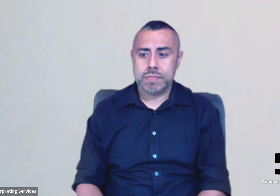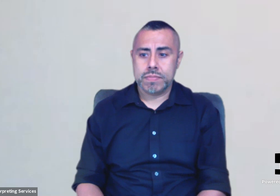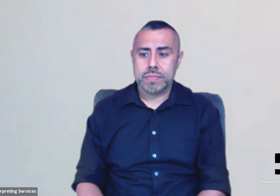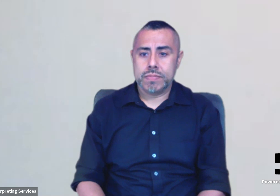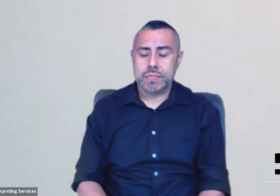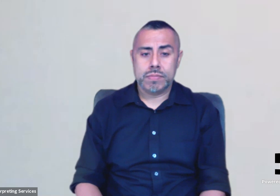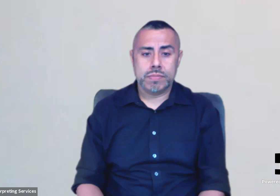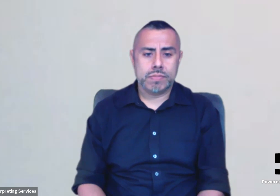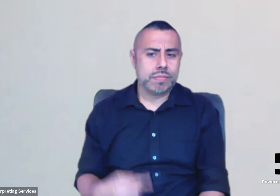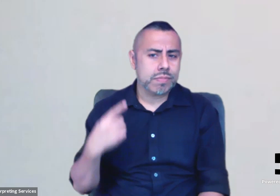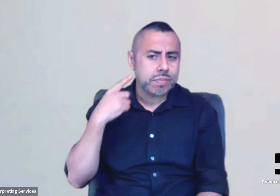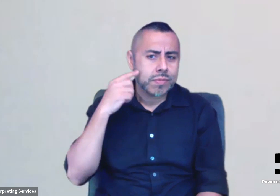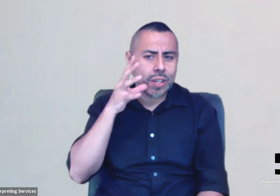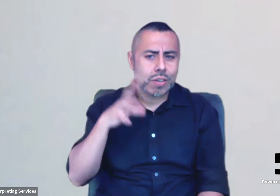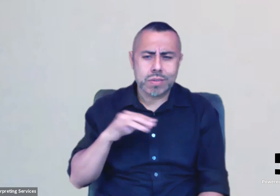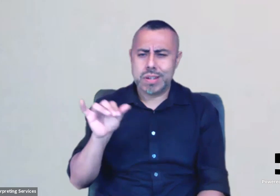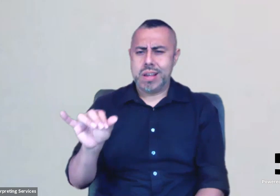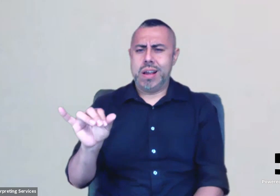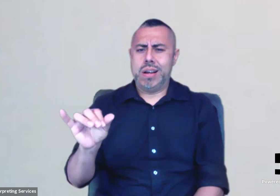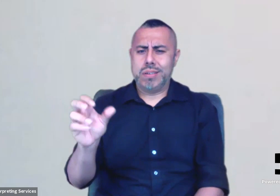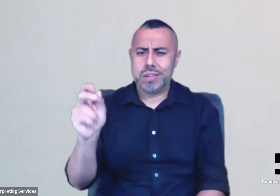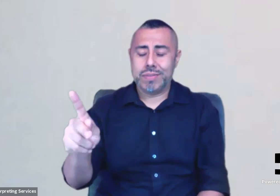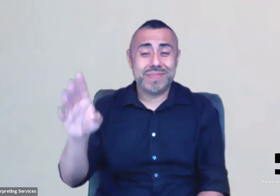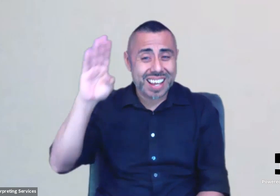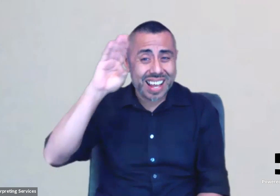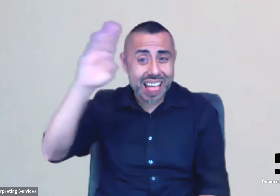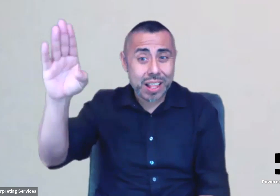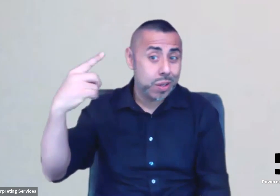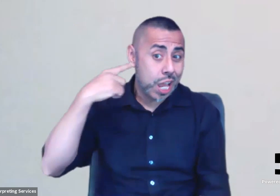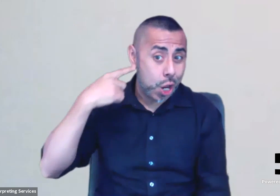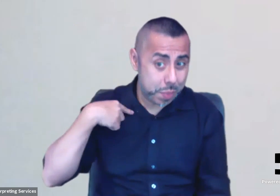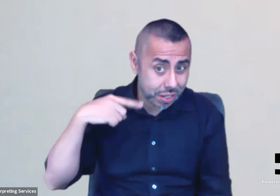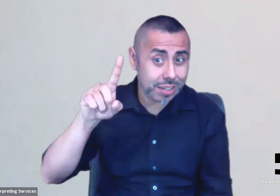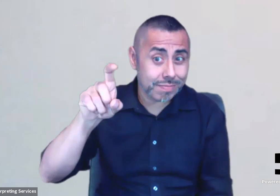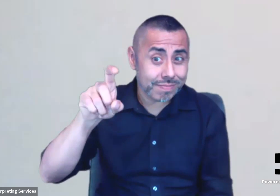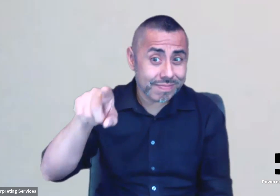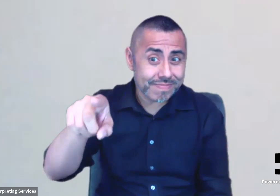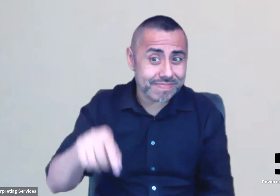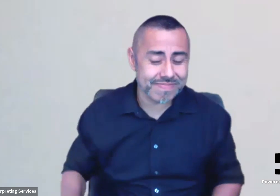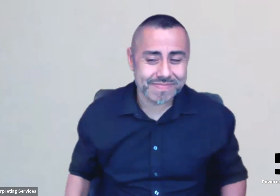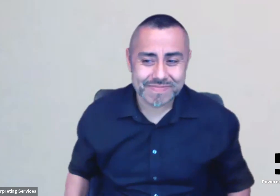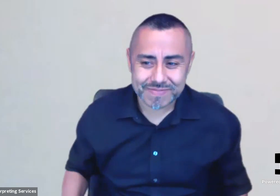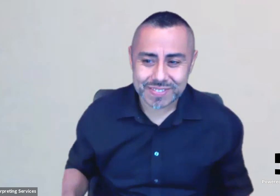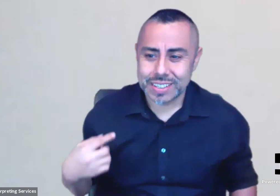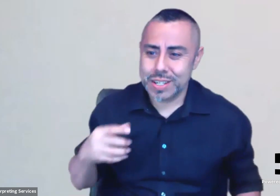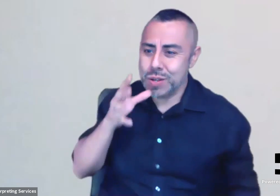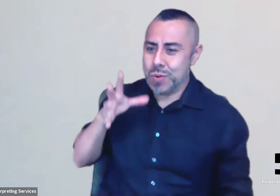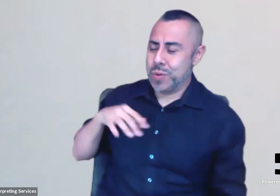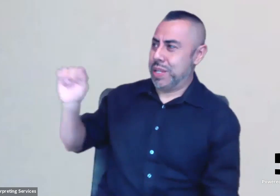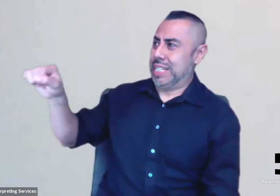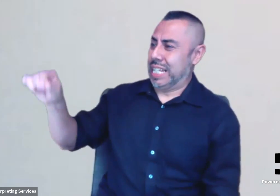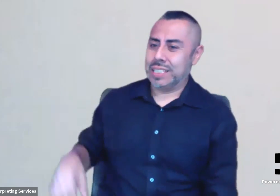Oh okay. Hello, can you hear me? Yes. Excellent.